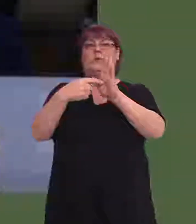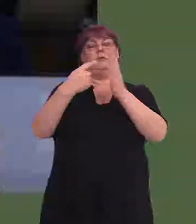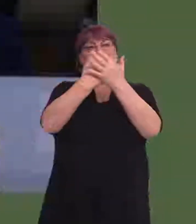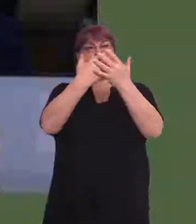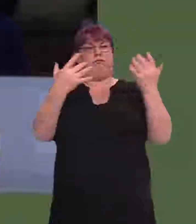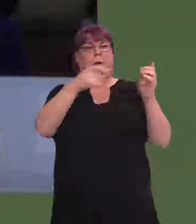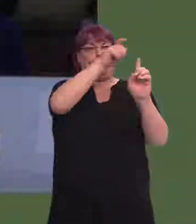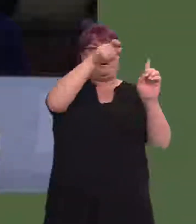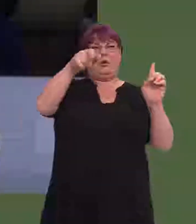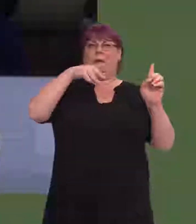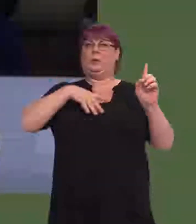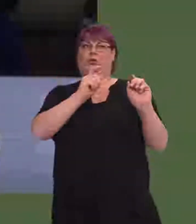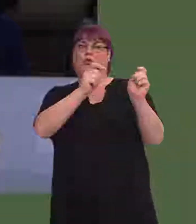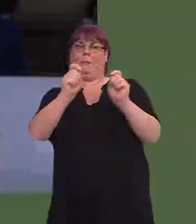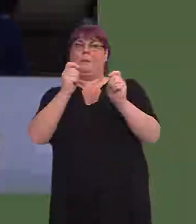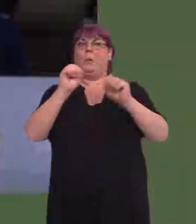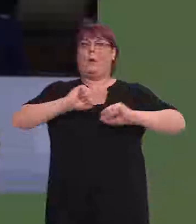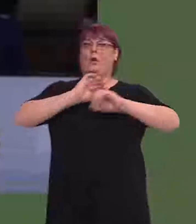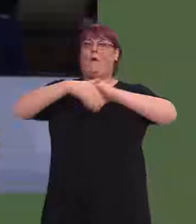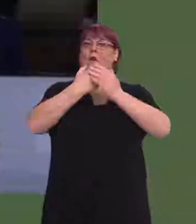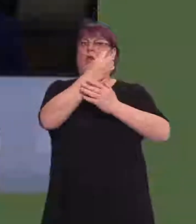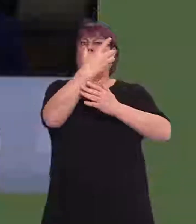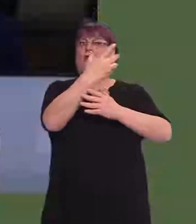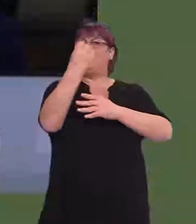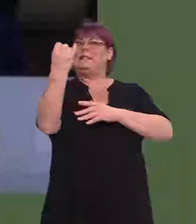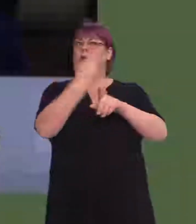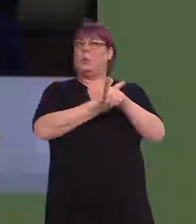treatment have now been waiting over 36 weeks from referral.